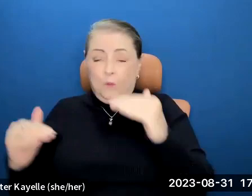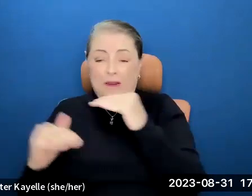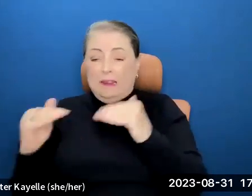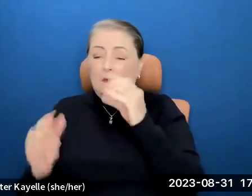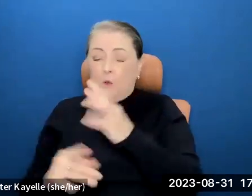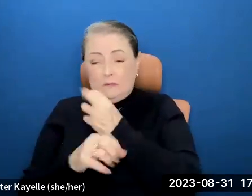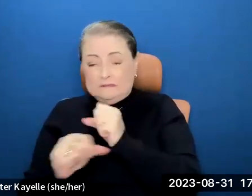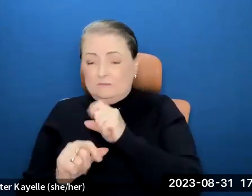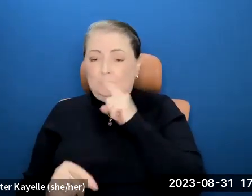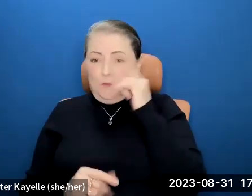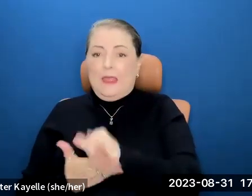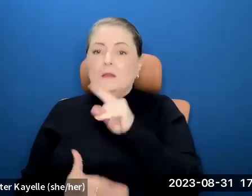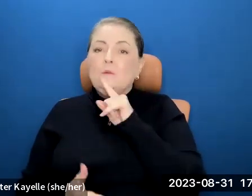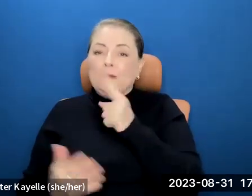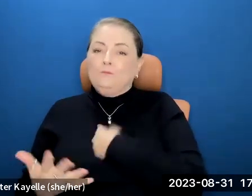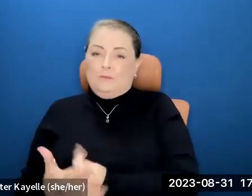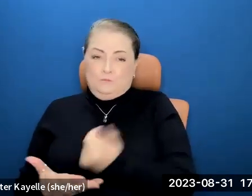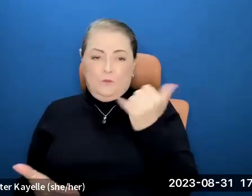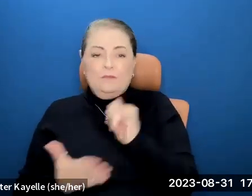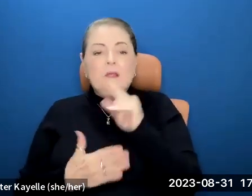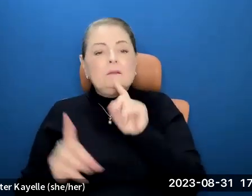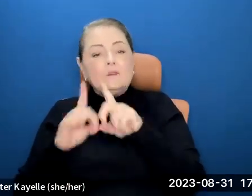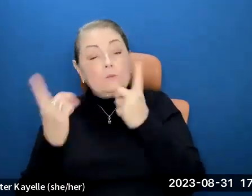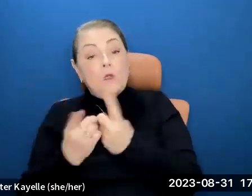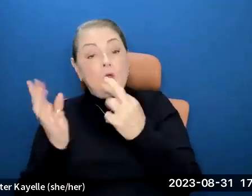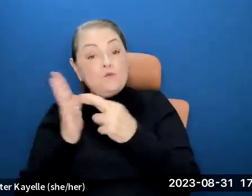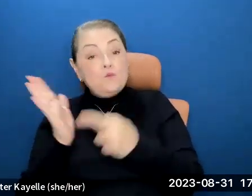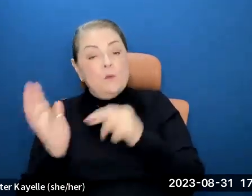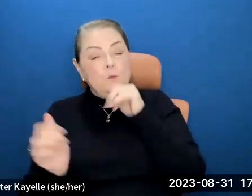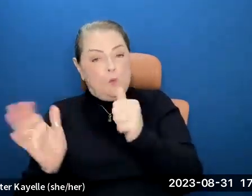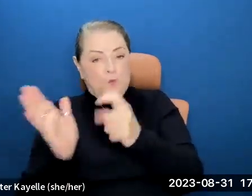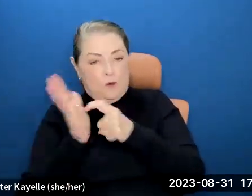Work professions from this recommendation as the department rules do not require a practicum